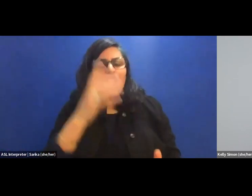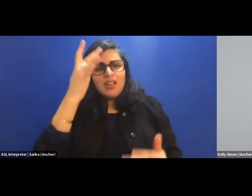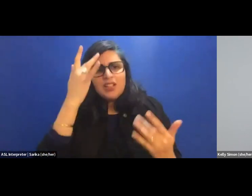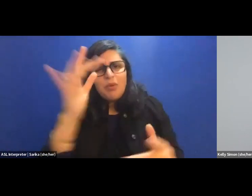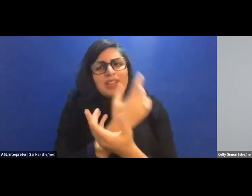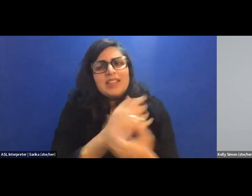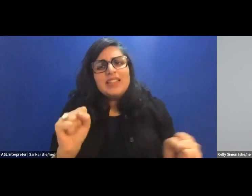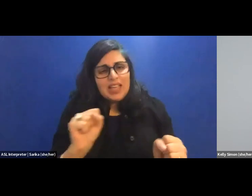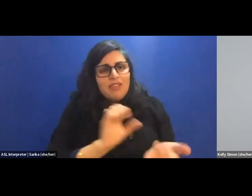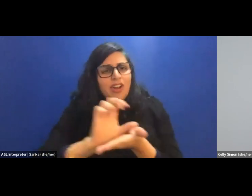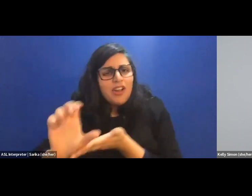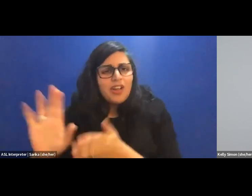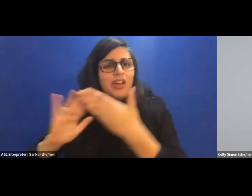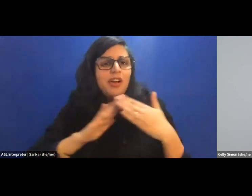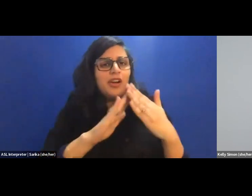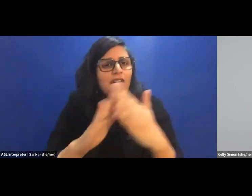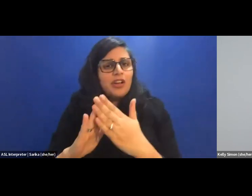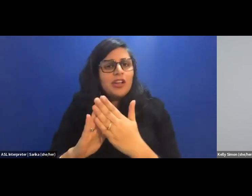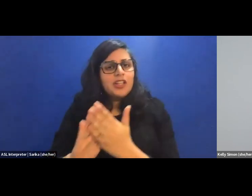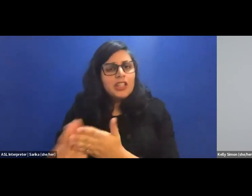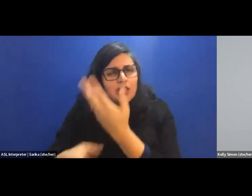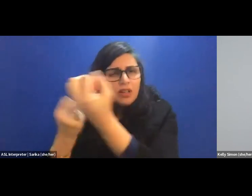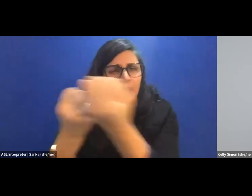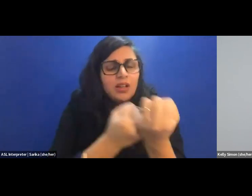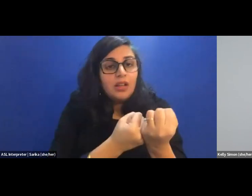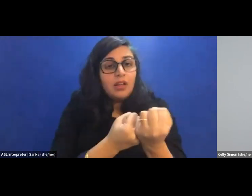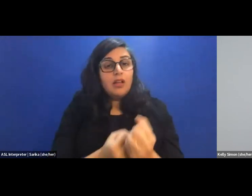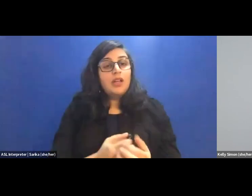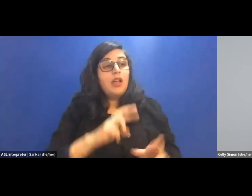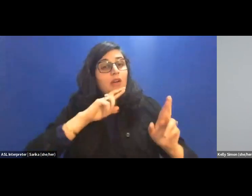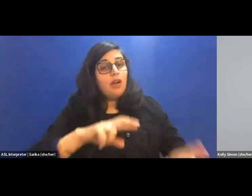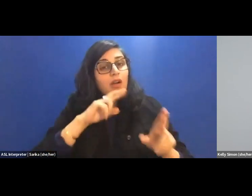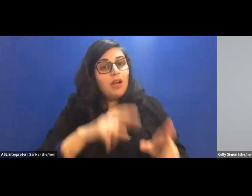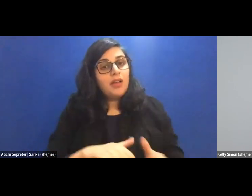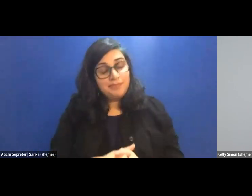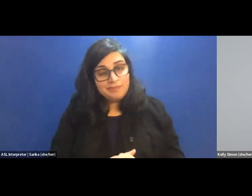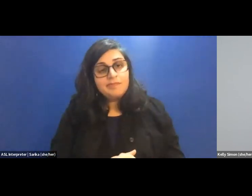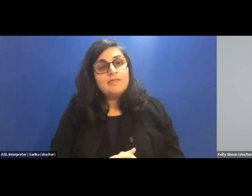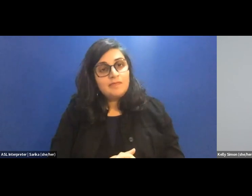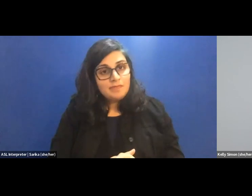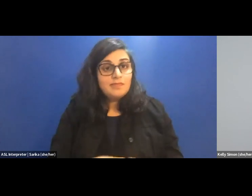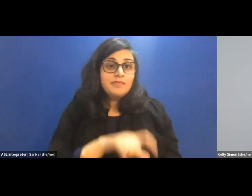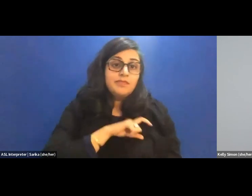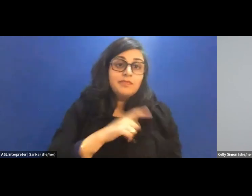nation to demand an end to policing. To call for smarter and safer investments in the